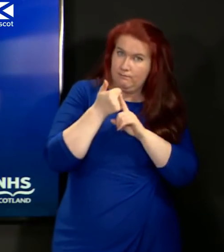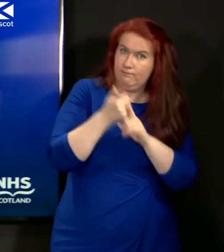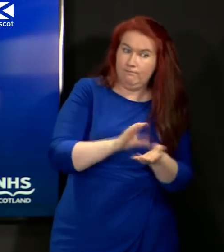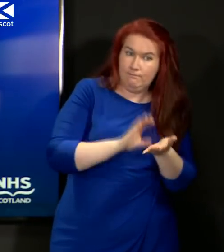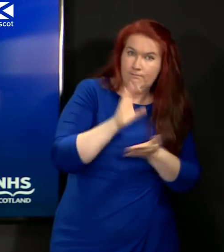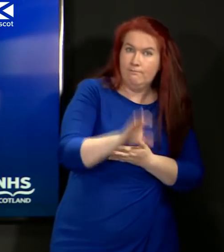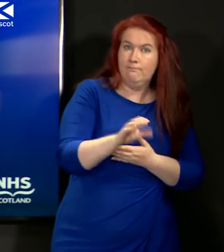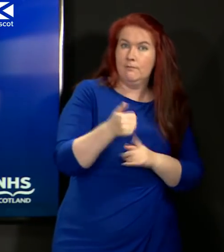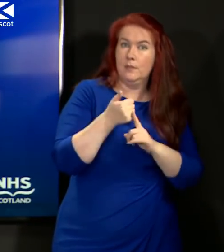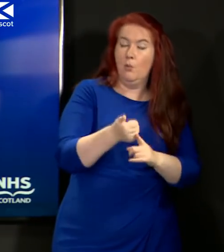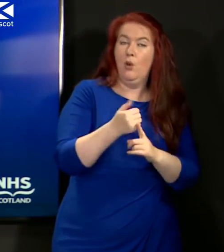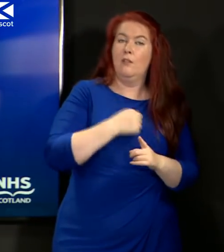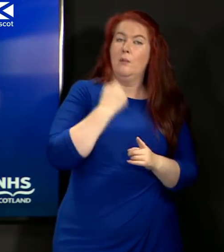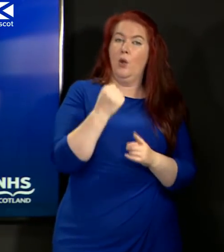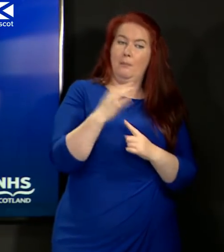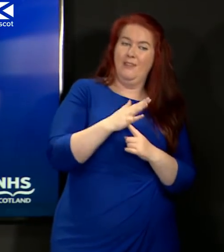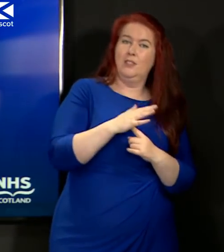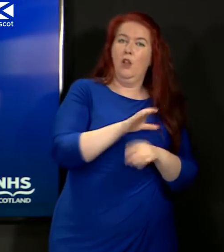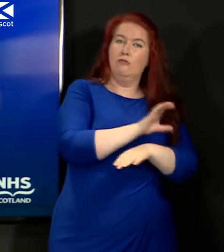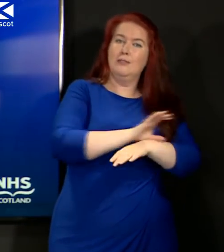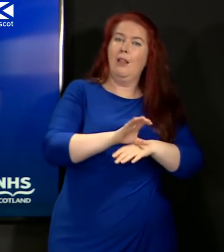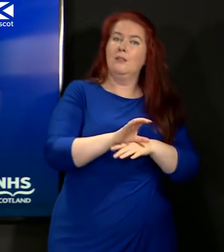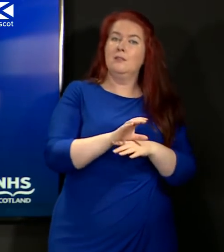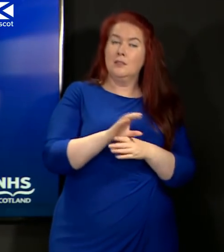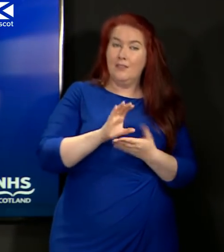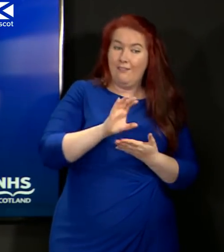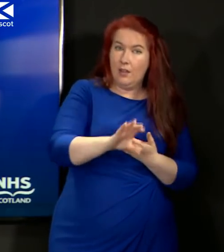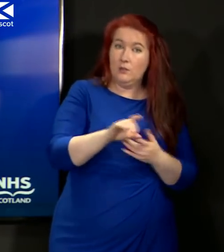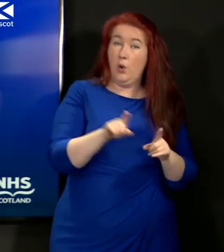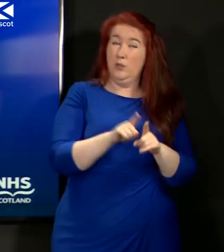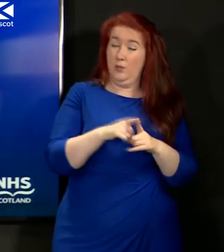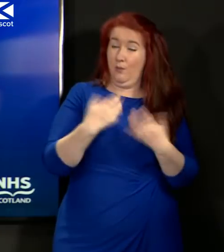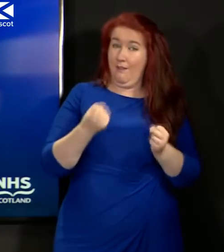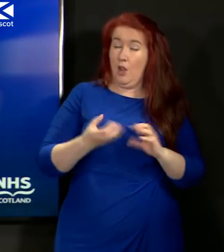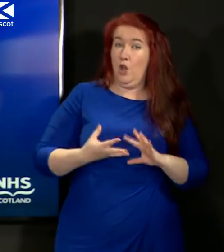the Pivotal Resilience Fund, and also we have a Creative Hospitality and Tourism Hardship